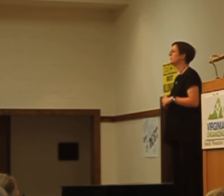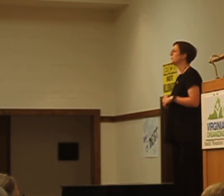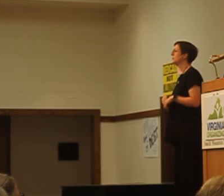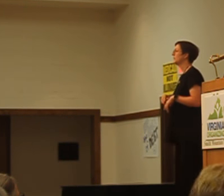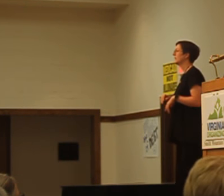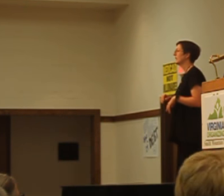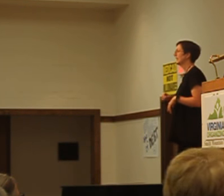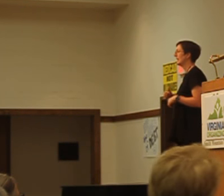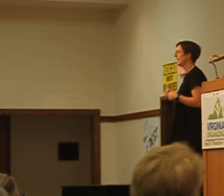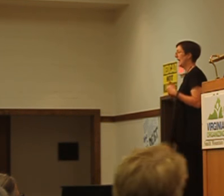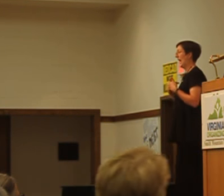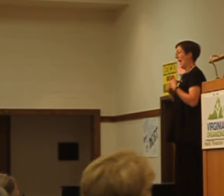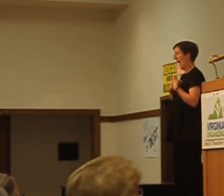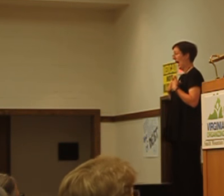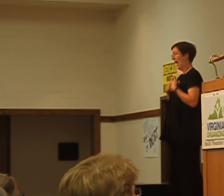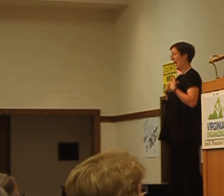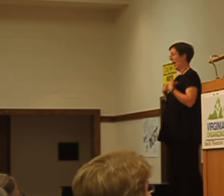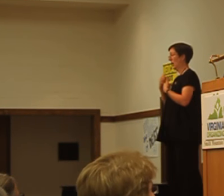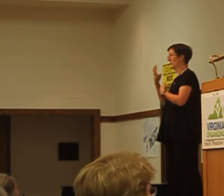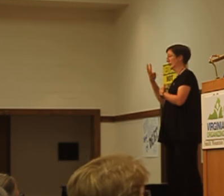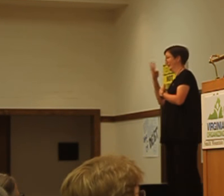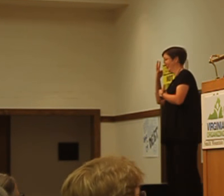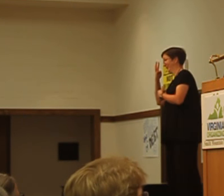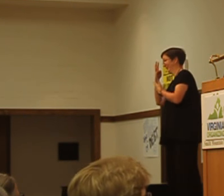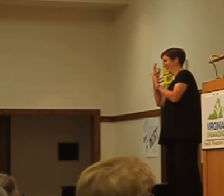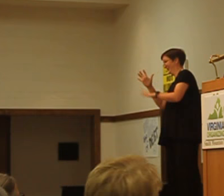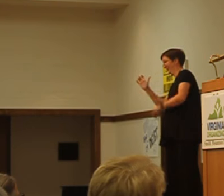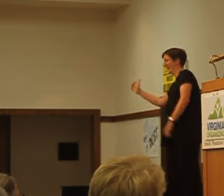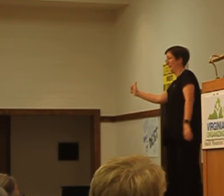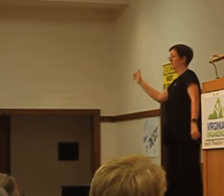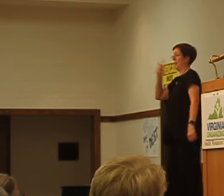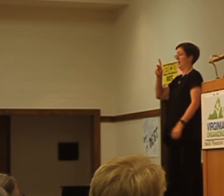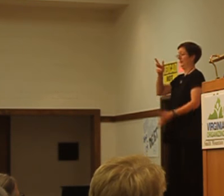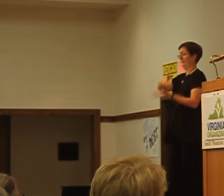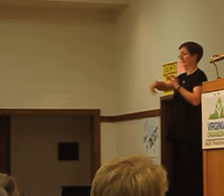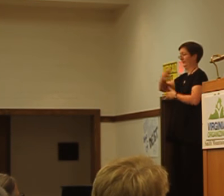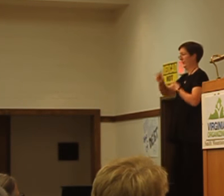I'm a returning citizen, too, from having a felony charge.